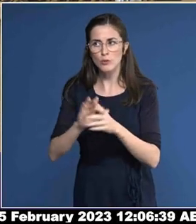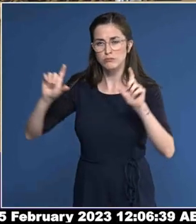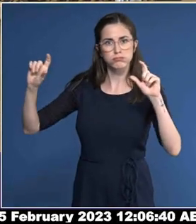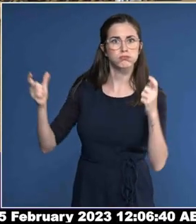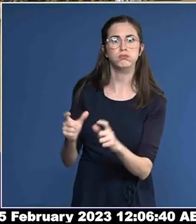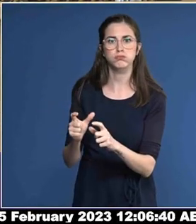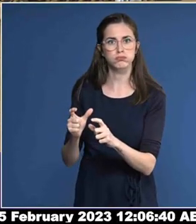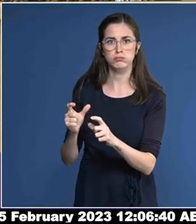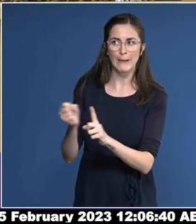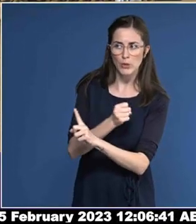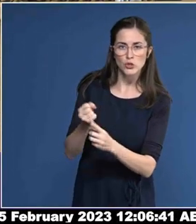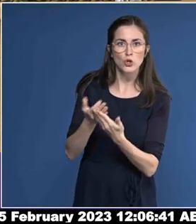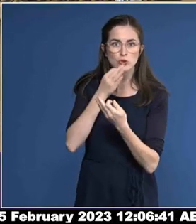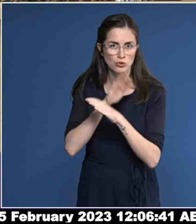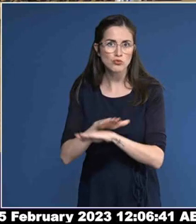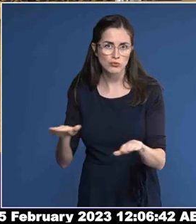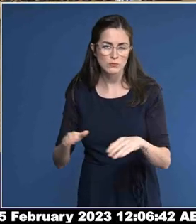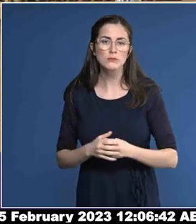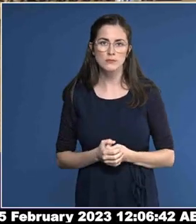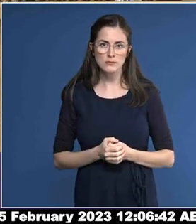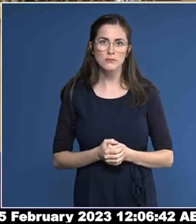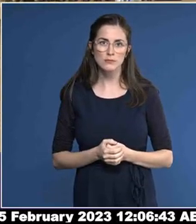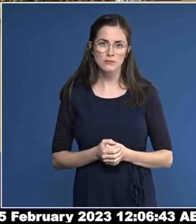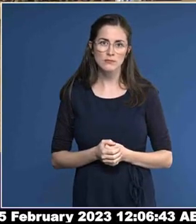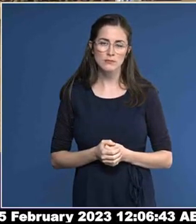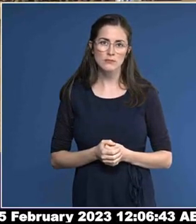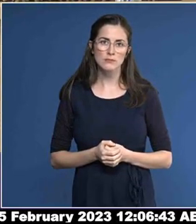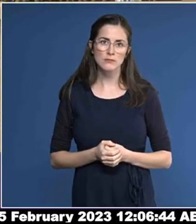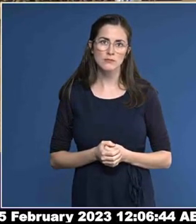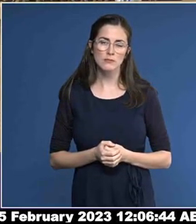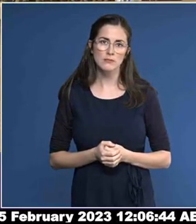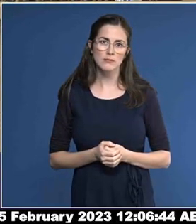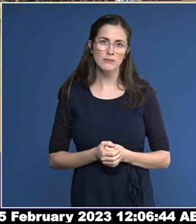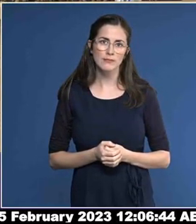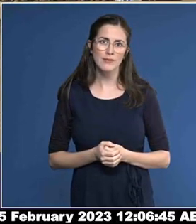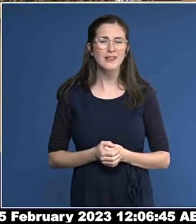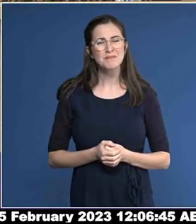But as a general rule, there would not be particular differences, I suppose.